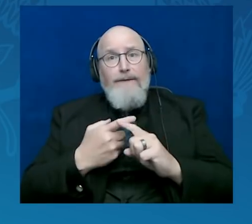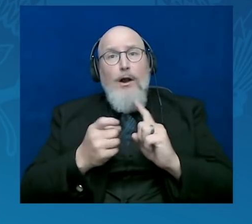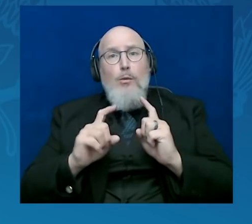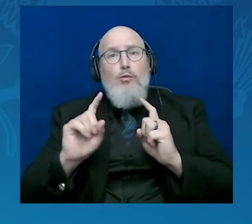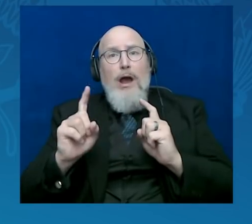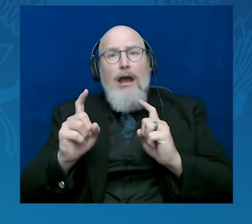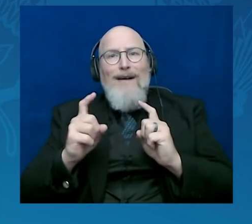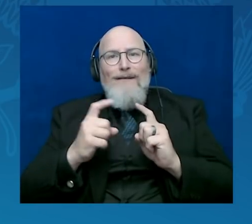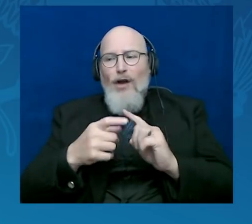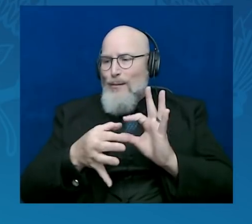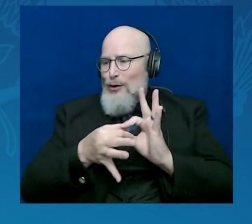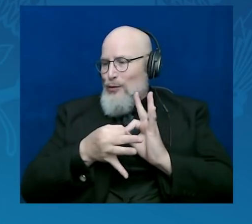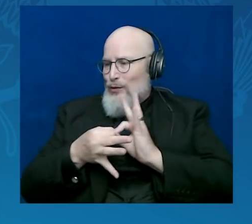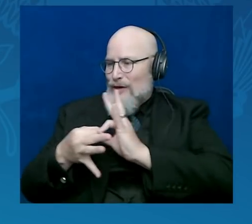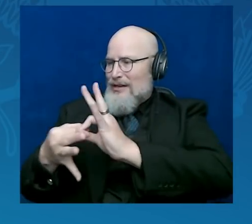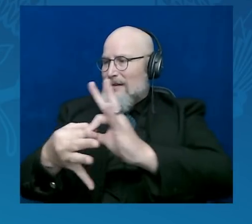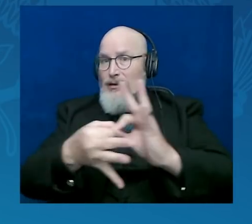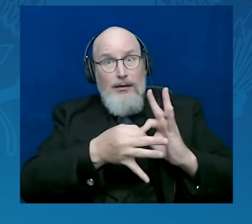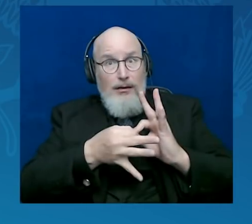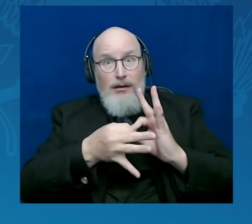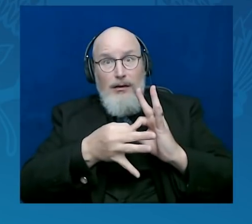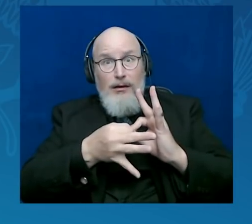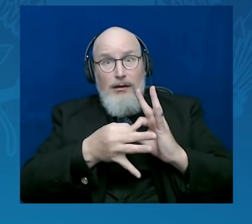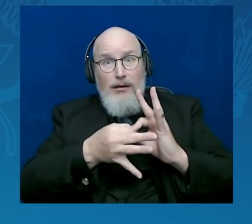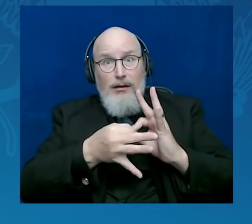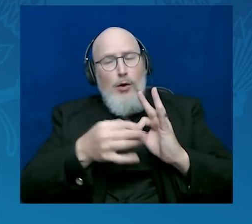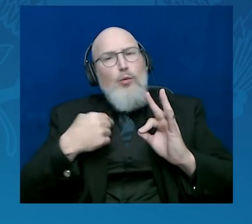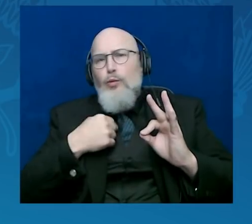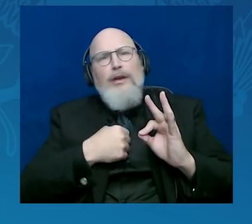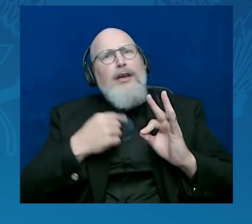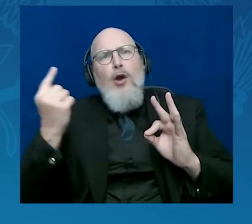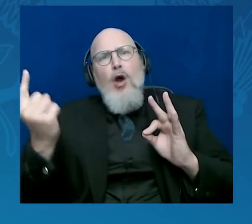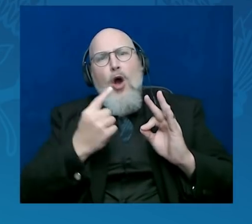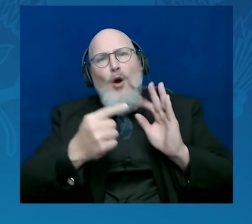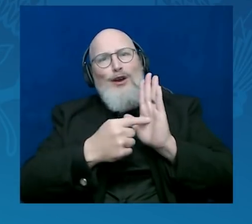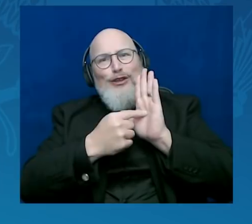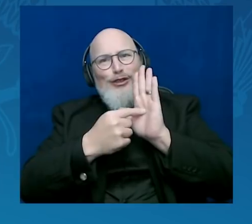And as we have always shown, it takes a lot more strength